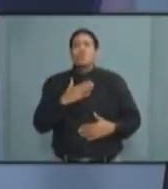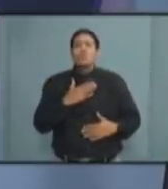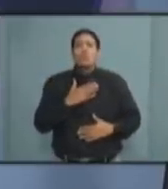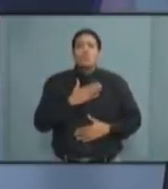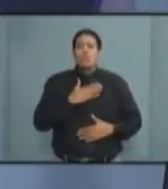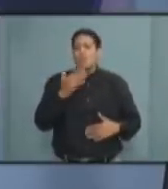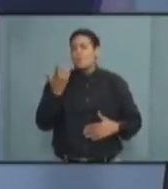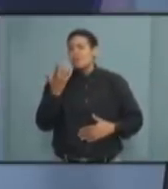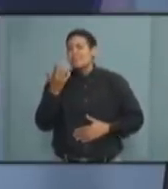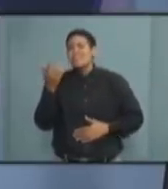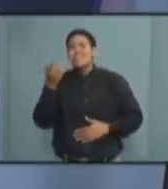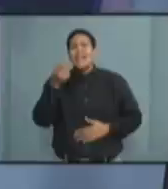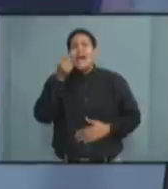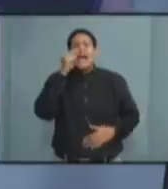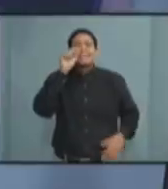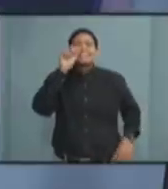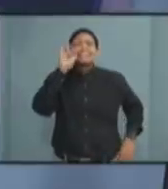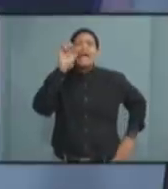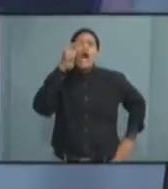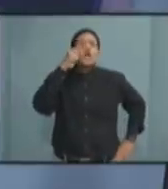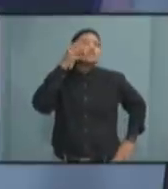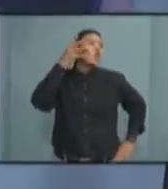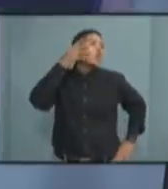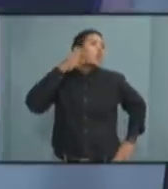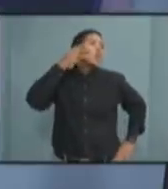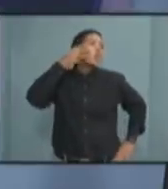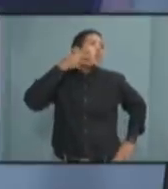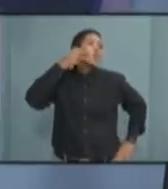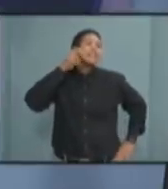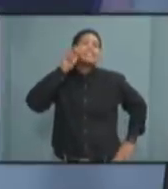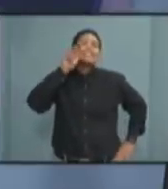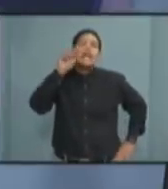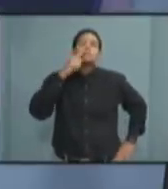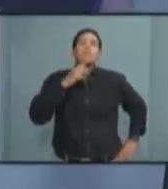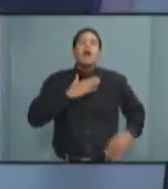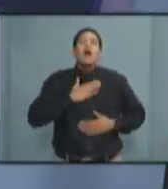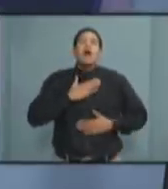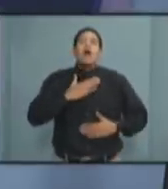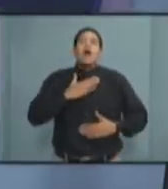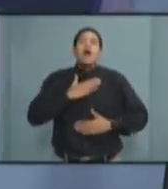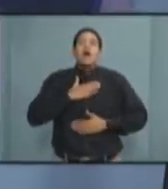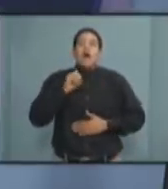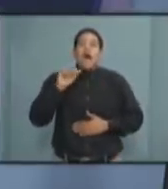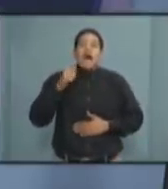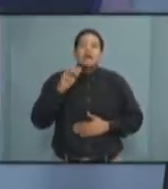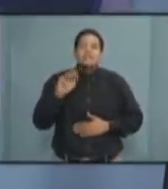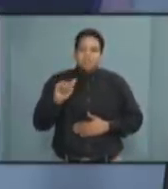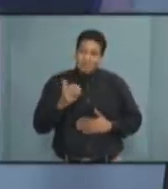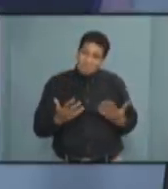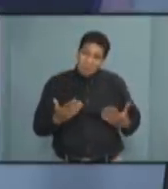have terrible sinusitis you may have asthma if you don't have to be on the